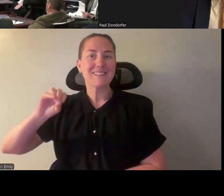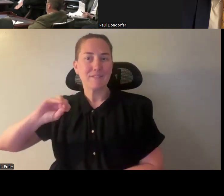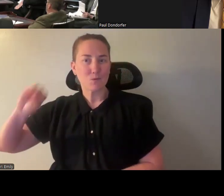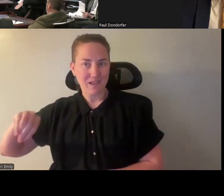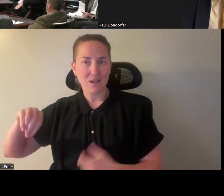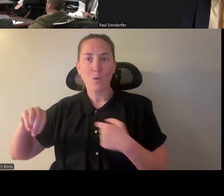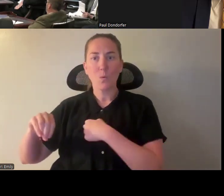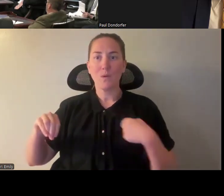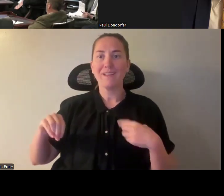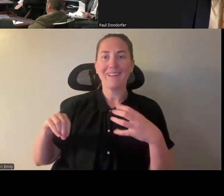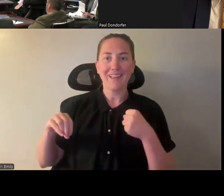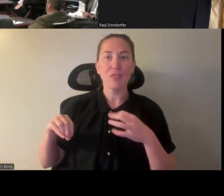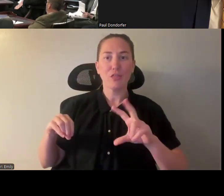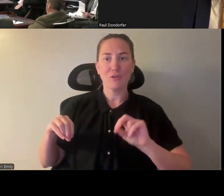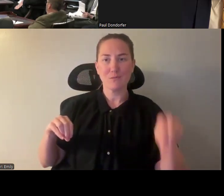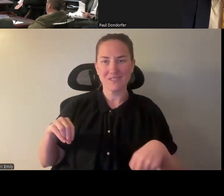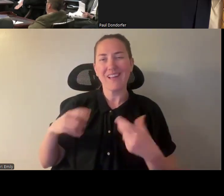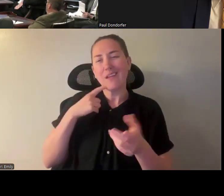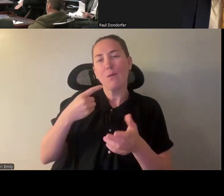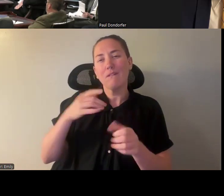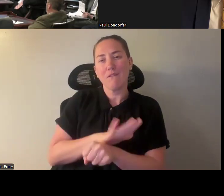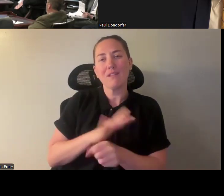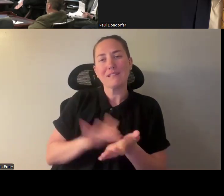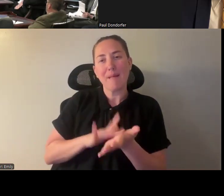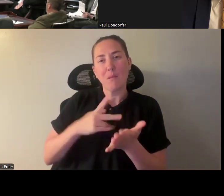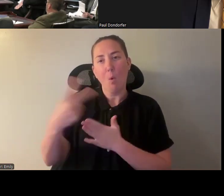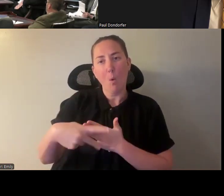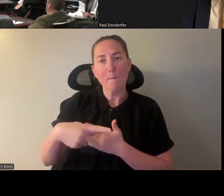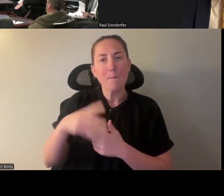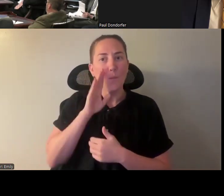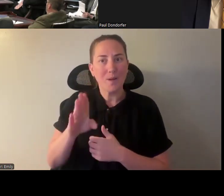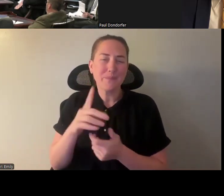And that's to cover the cost of our tablet program There's a cost to having a tablet program We have